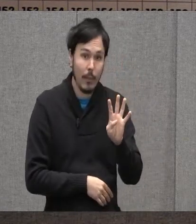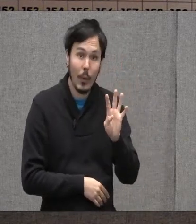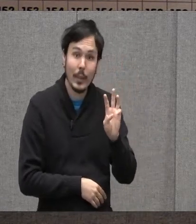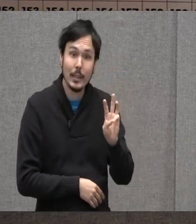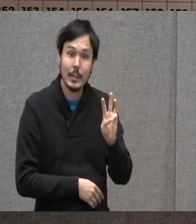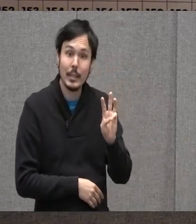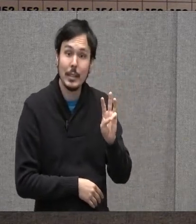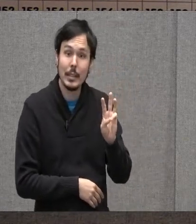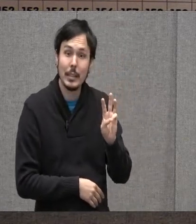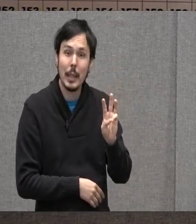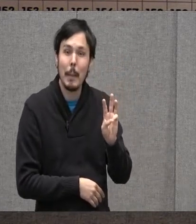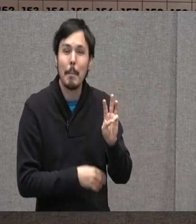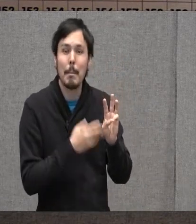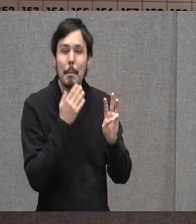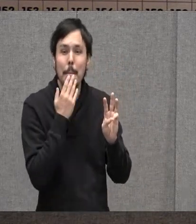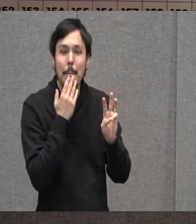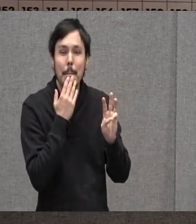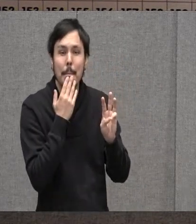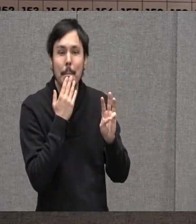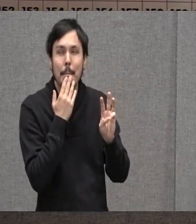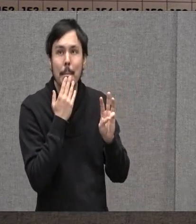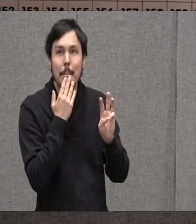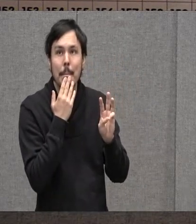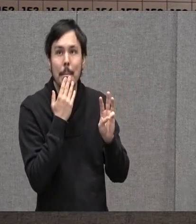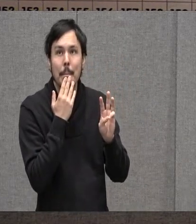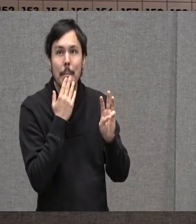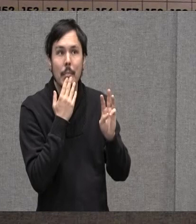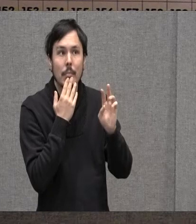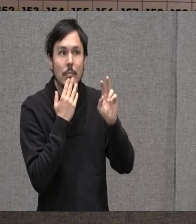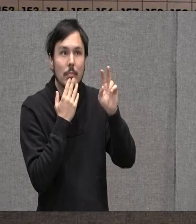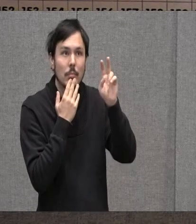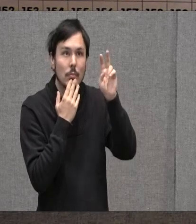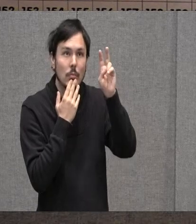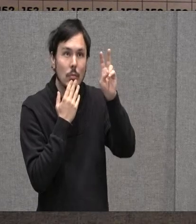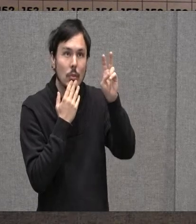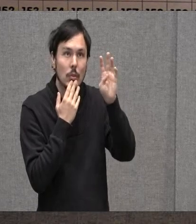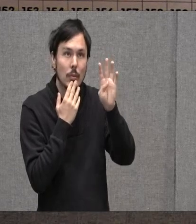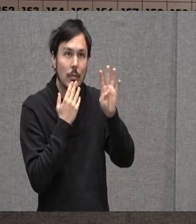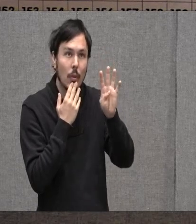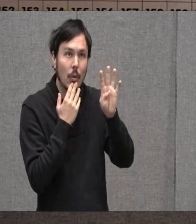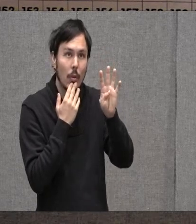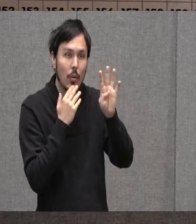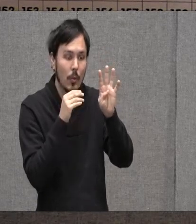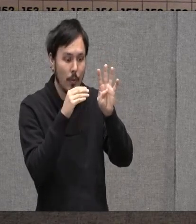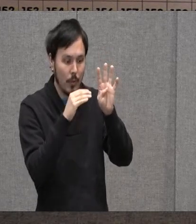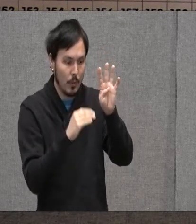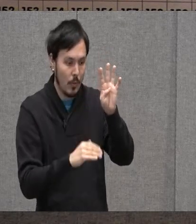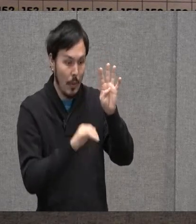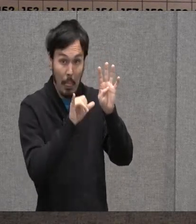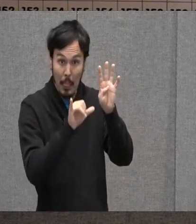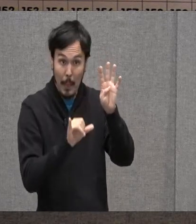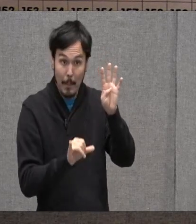I'm thinking about this number back down here. Can we use that pattern to help us figure out what that one is gonna be?